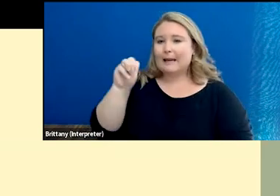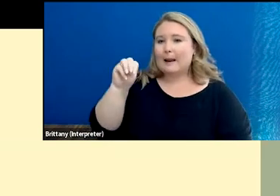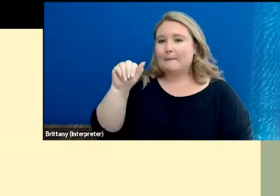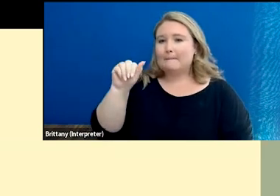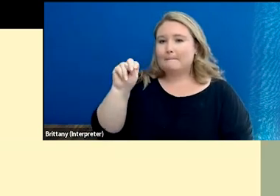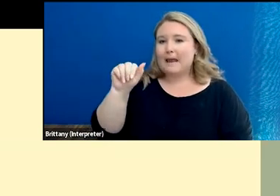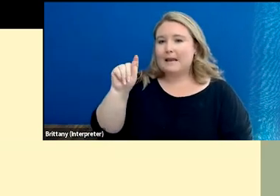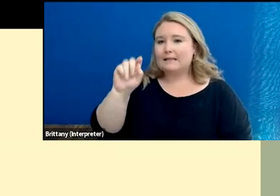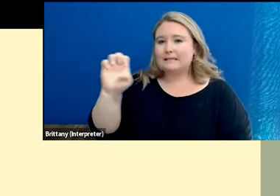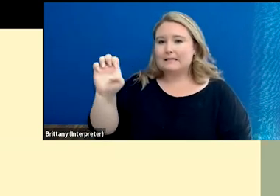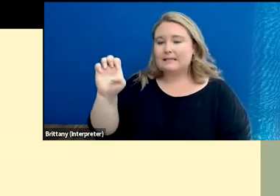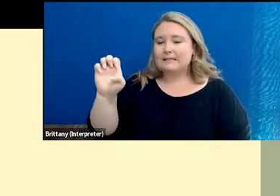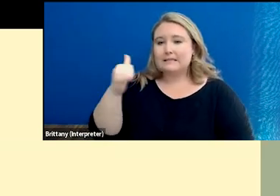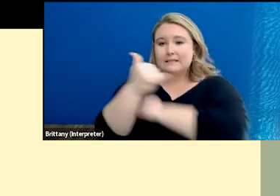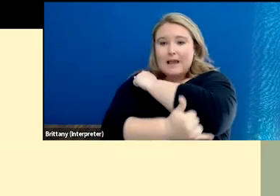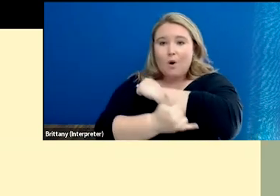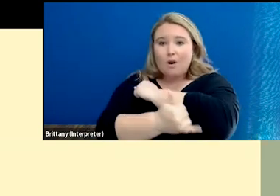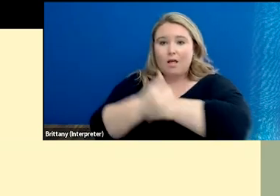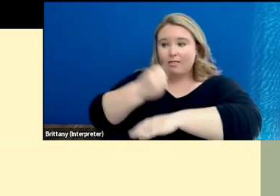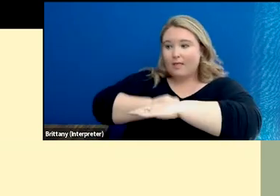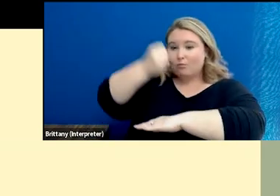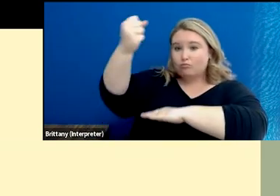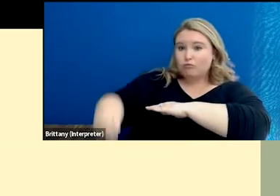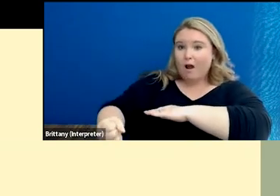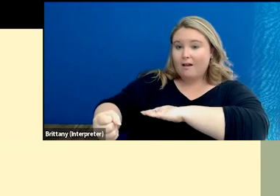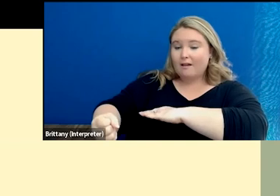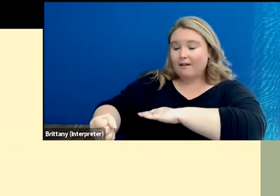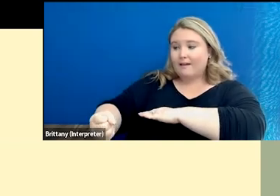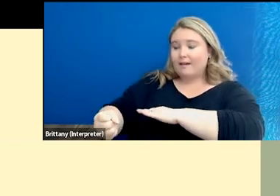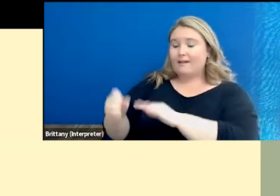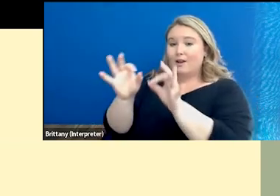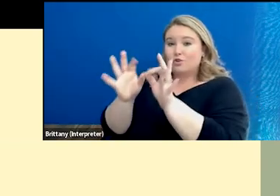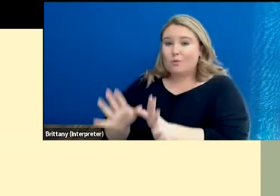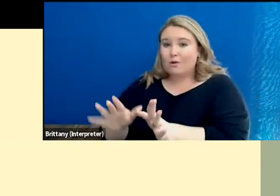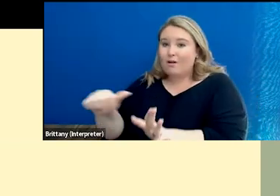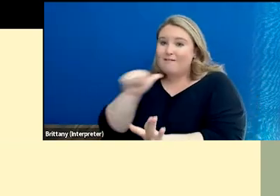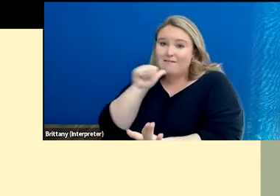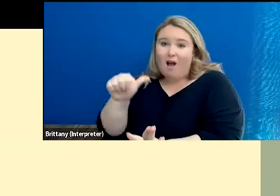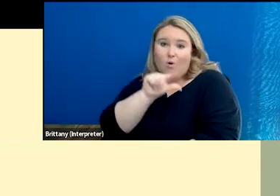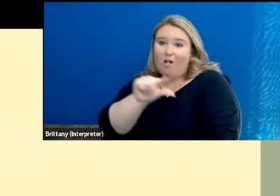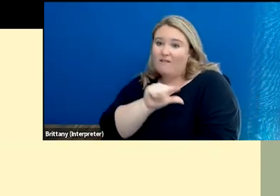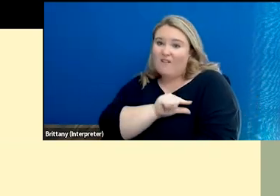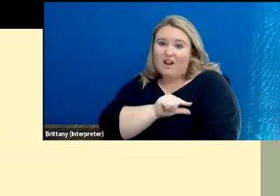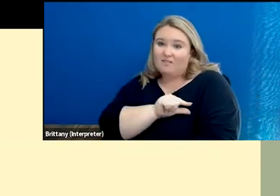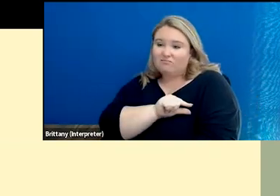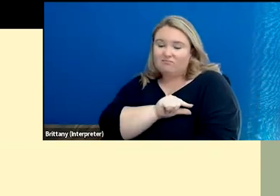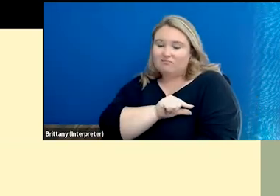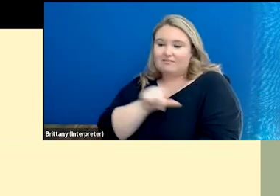an unqualified interpreter. So the interpreter was signing pizza